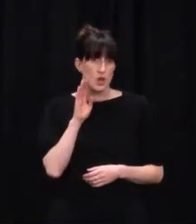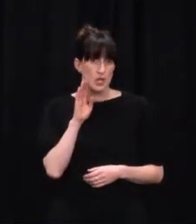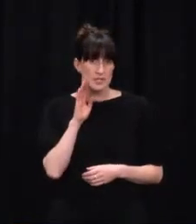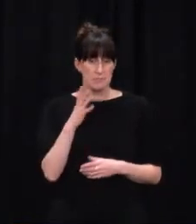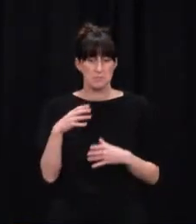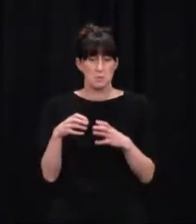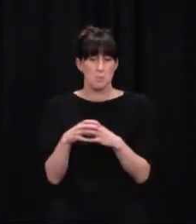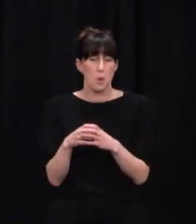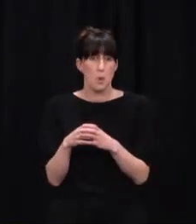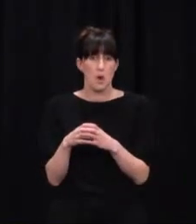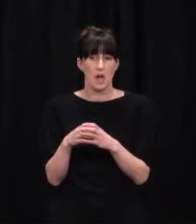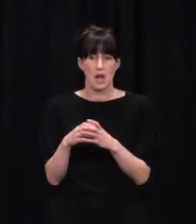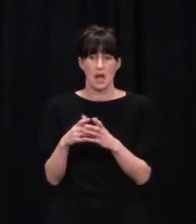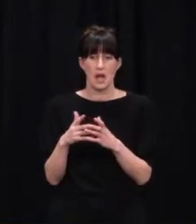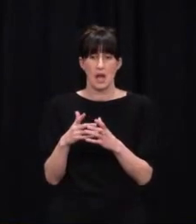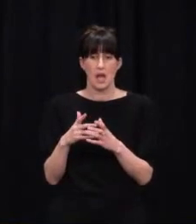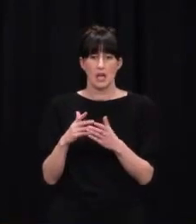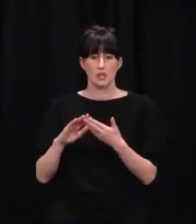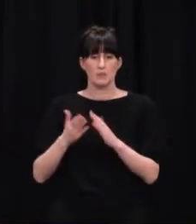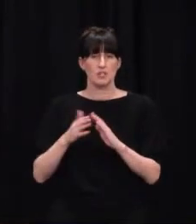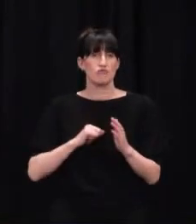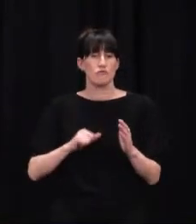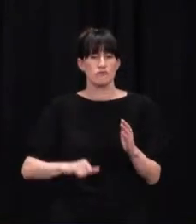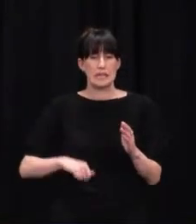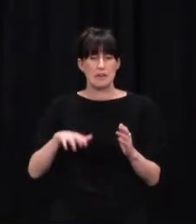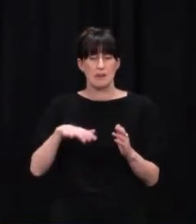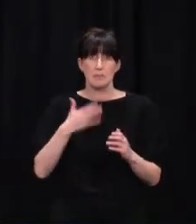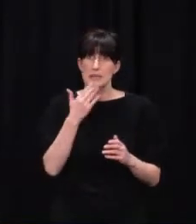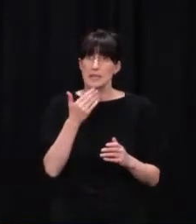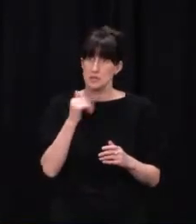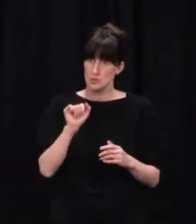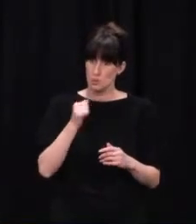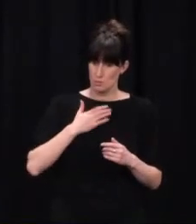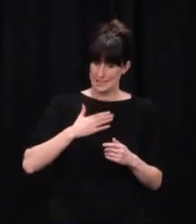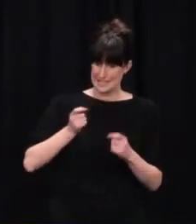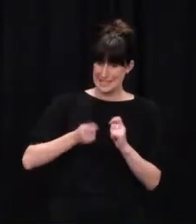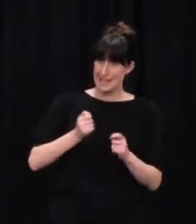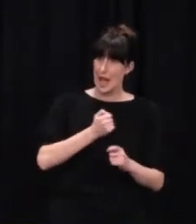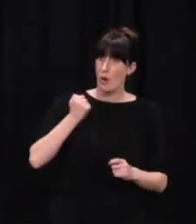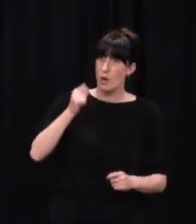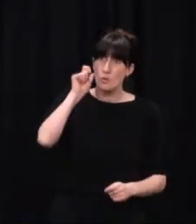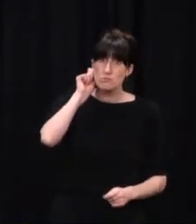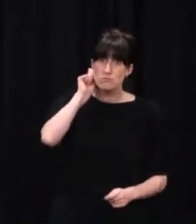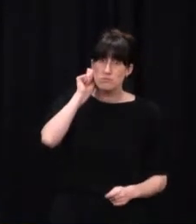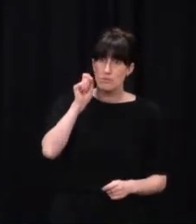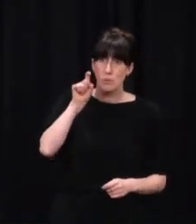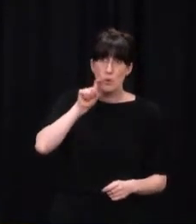high level of testing happenin.